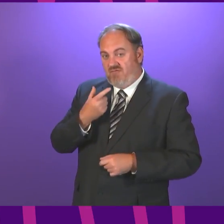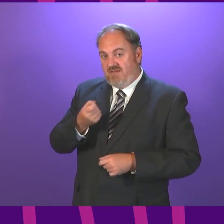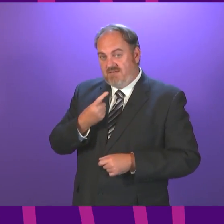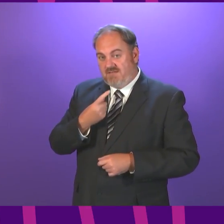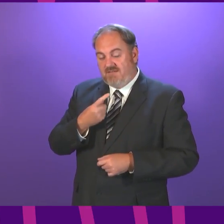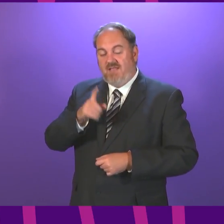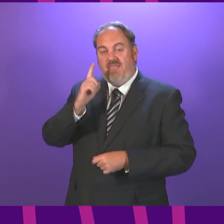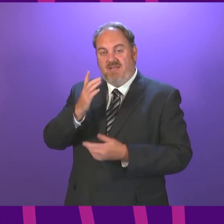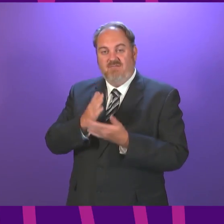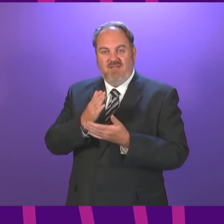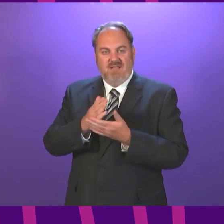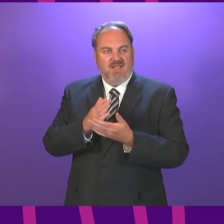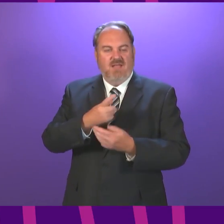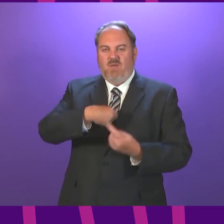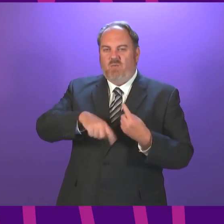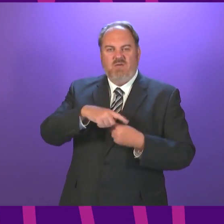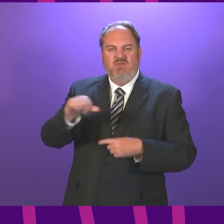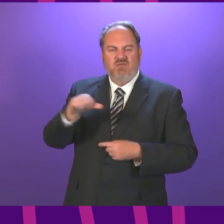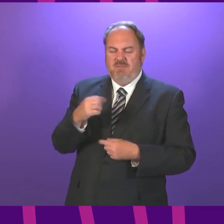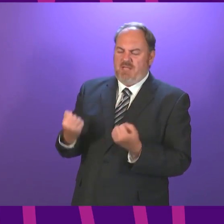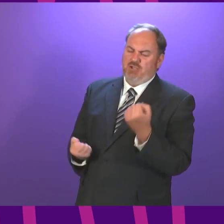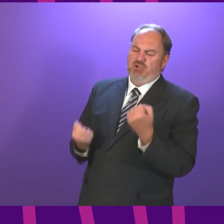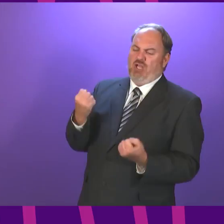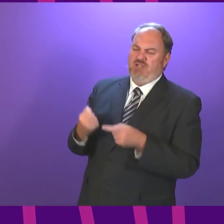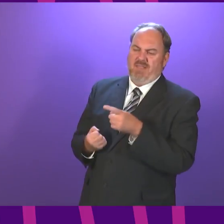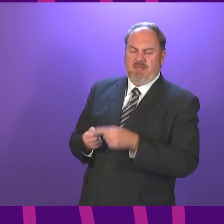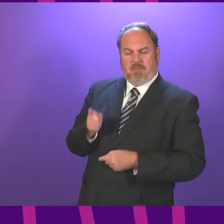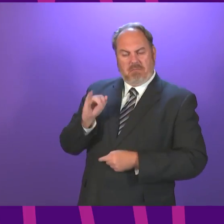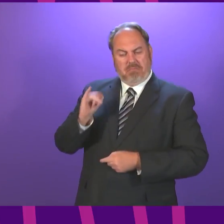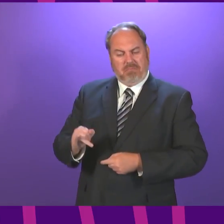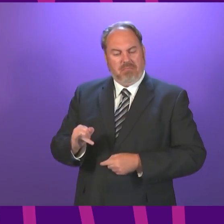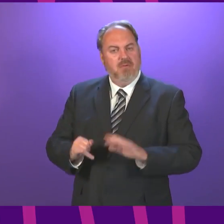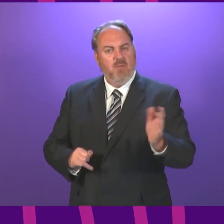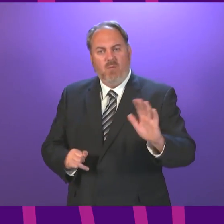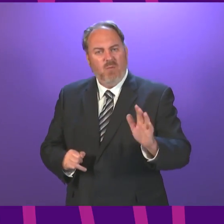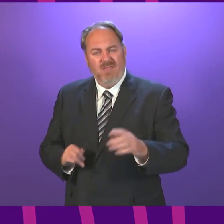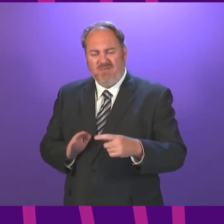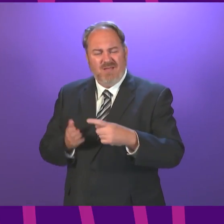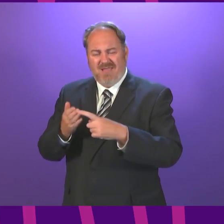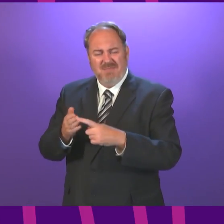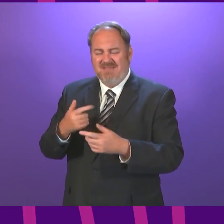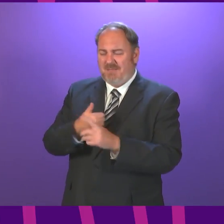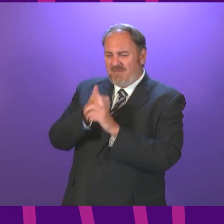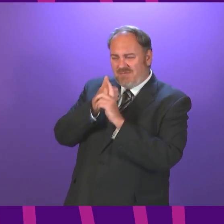services that offer wraparound care and that are less judgmental, and when people fall